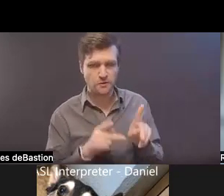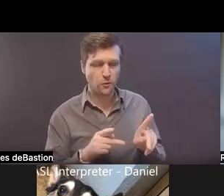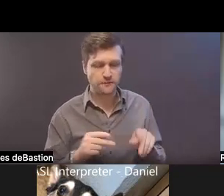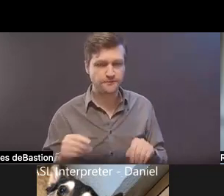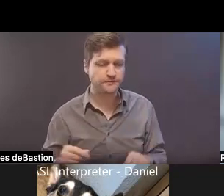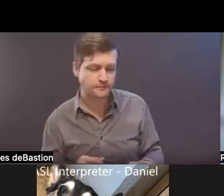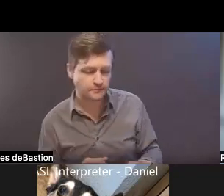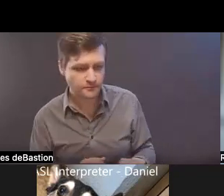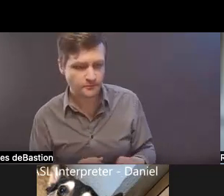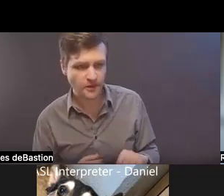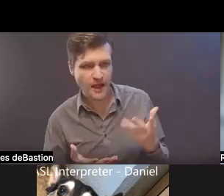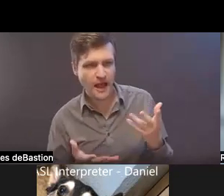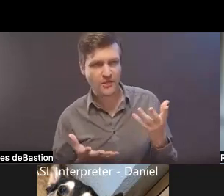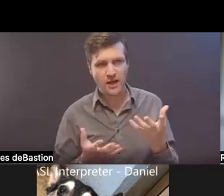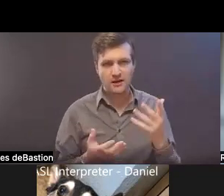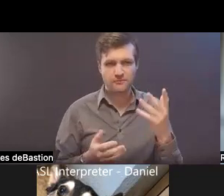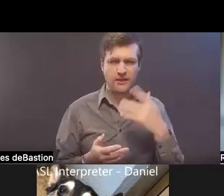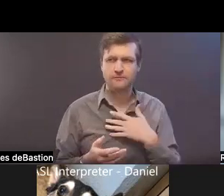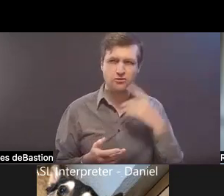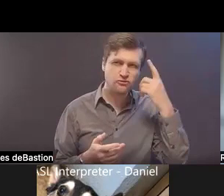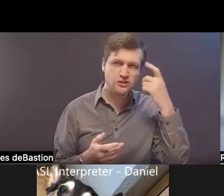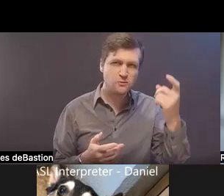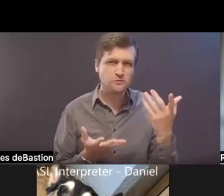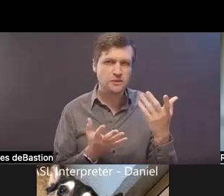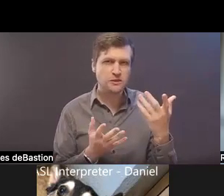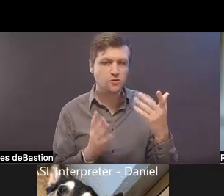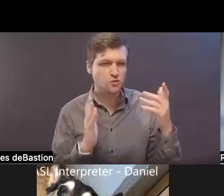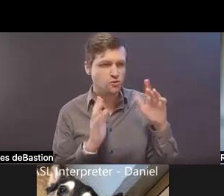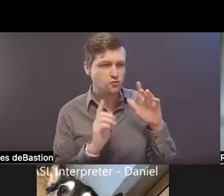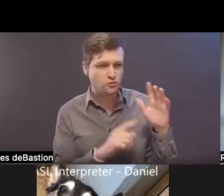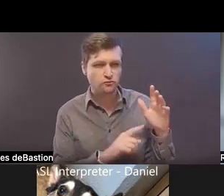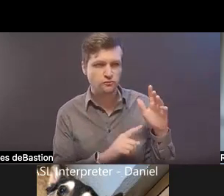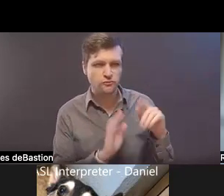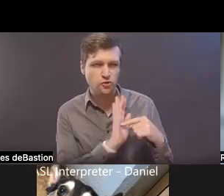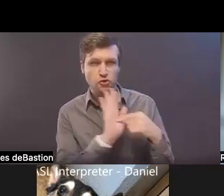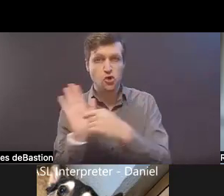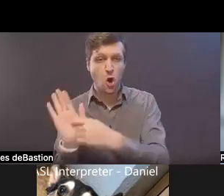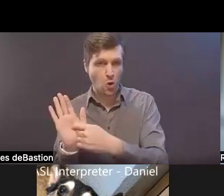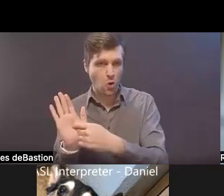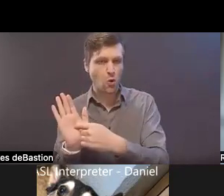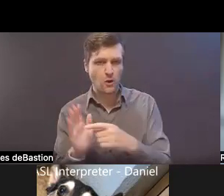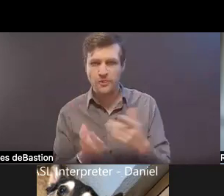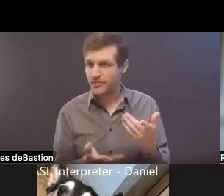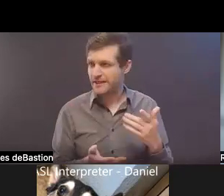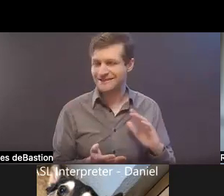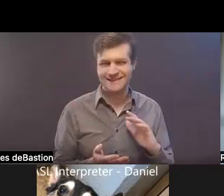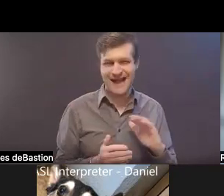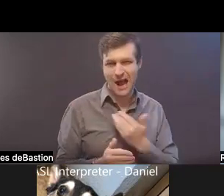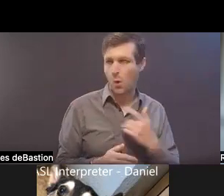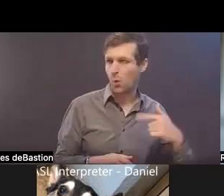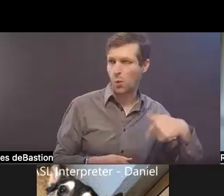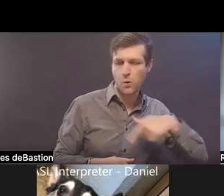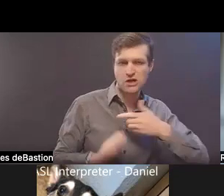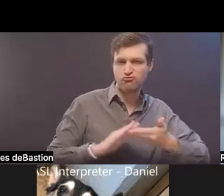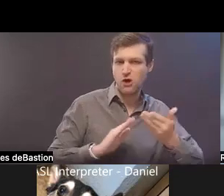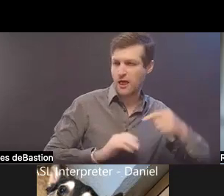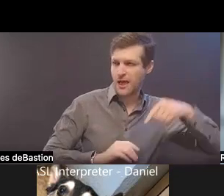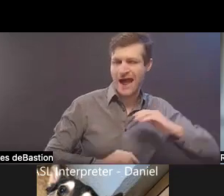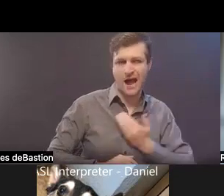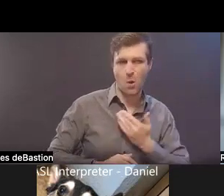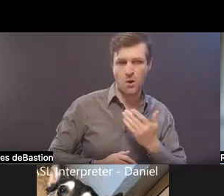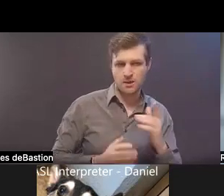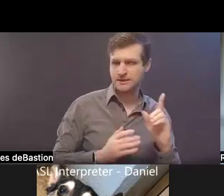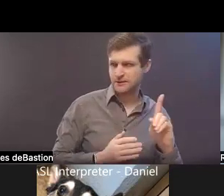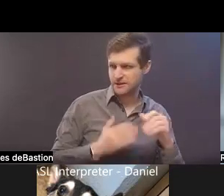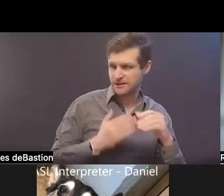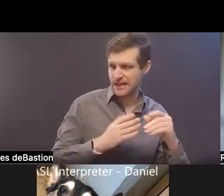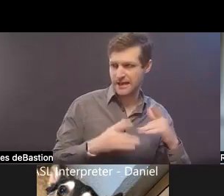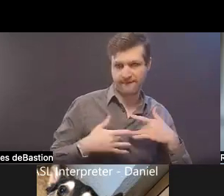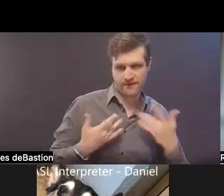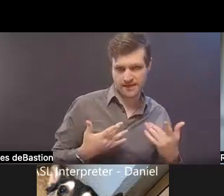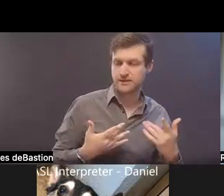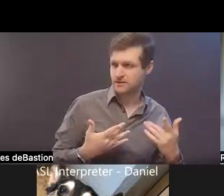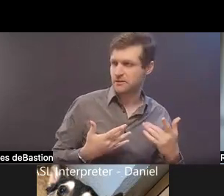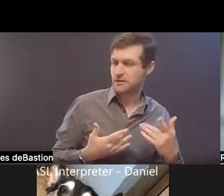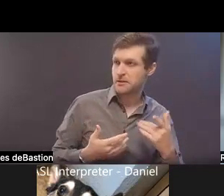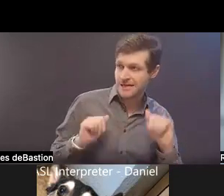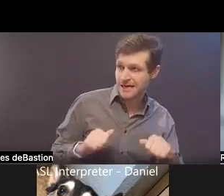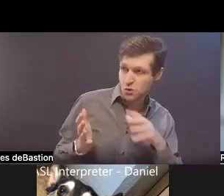environment accessible, for starters? I would like to show what we can do with our leadership.